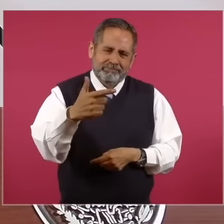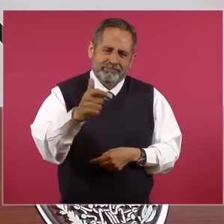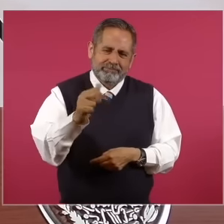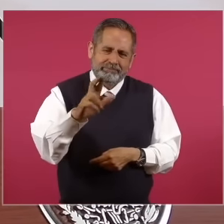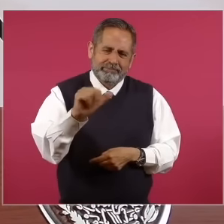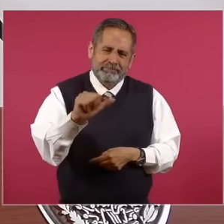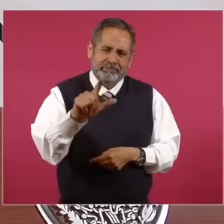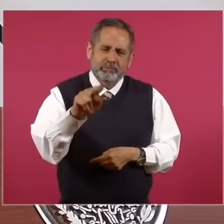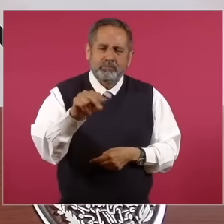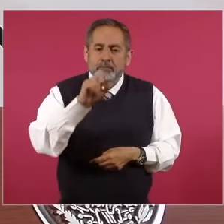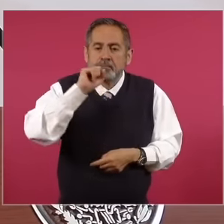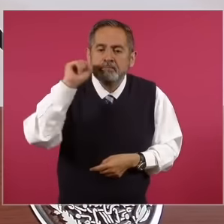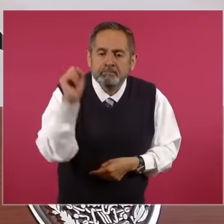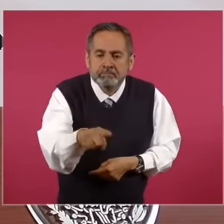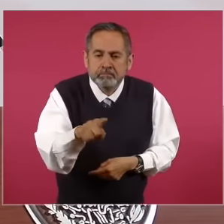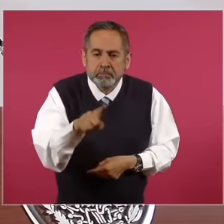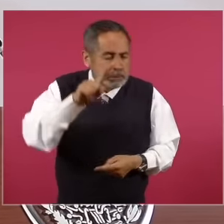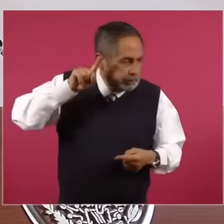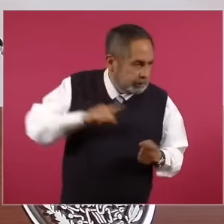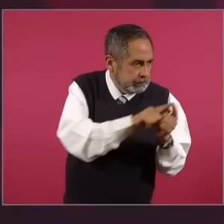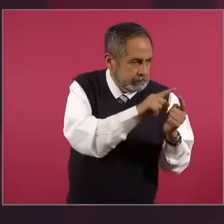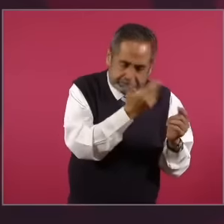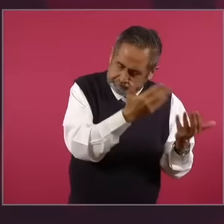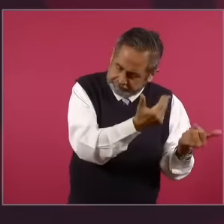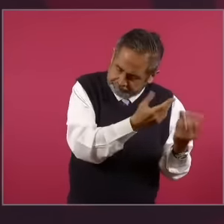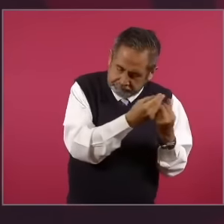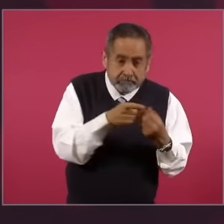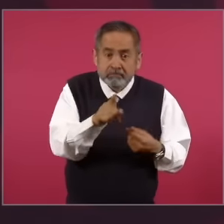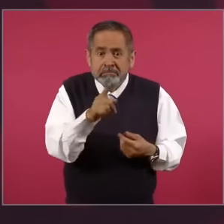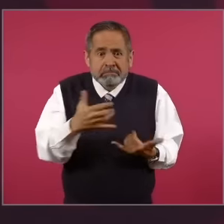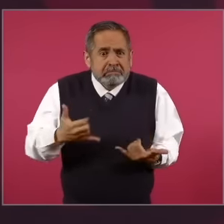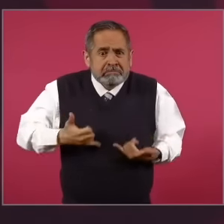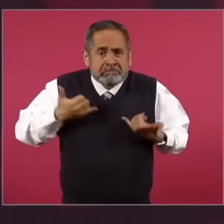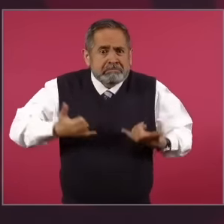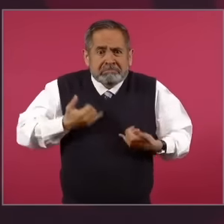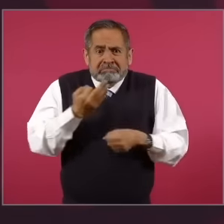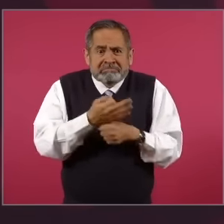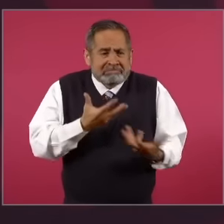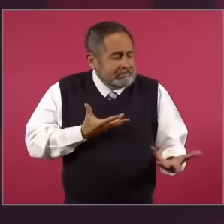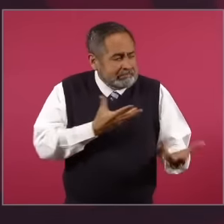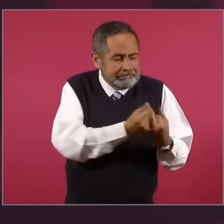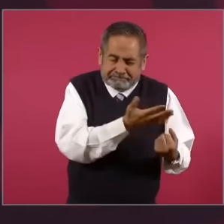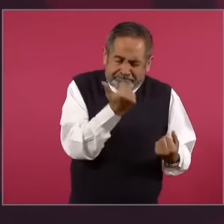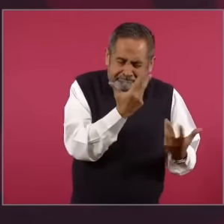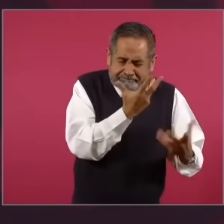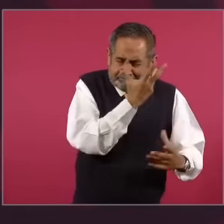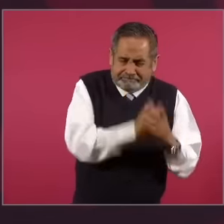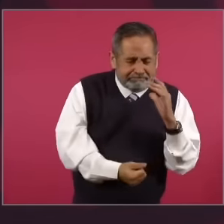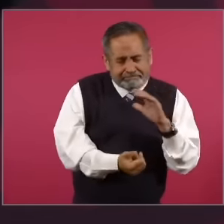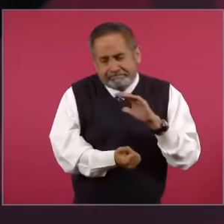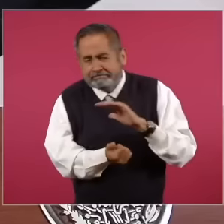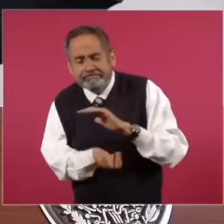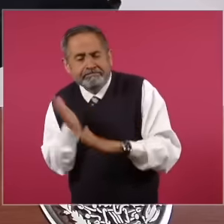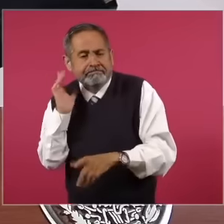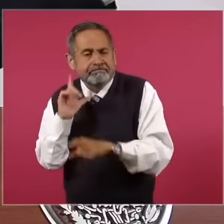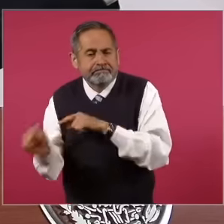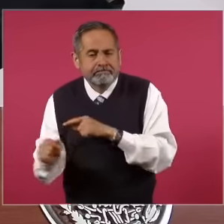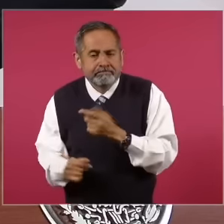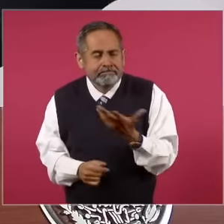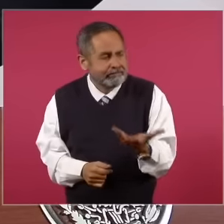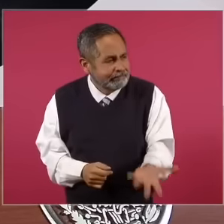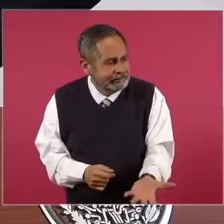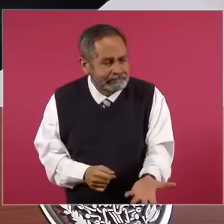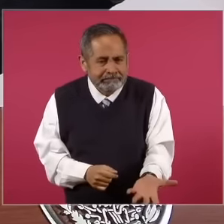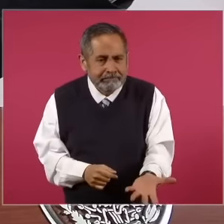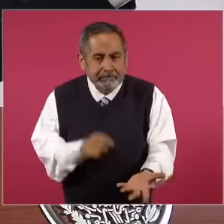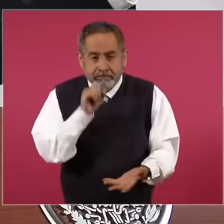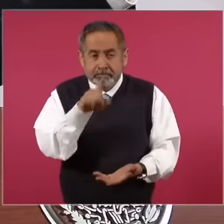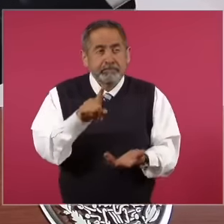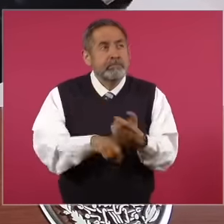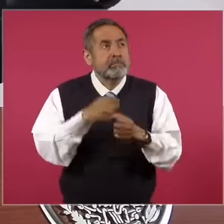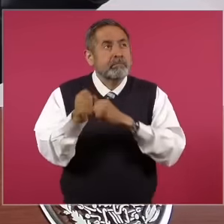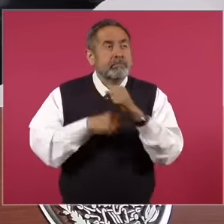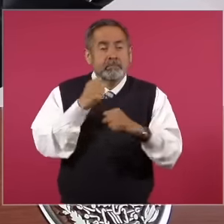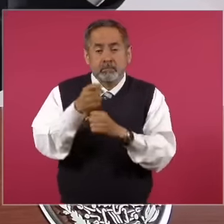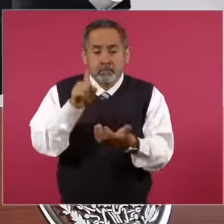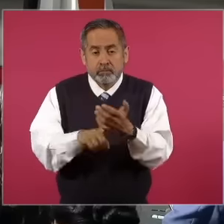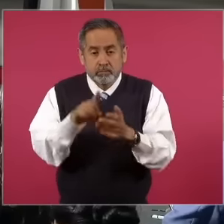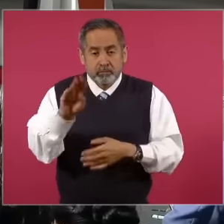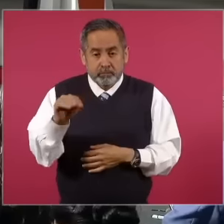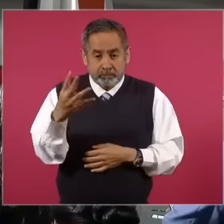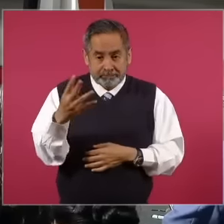who as a young man had entered the espionage and had been trained and to In 94, when